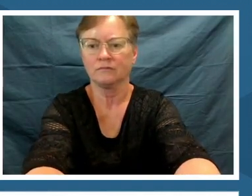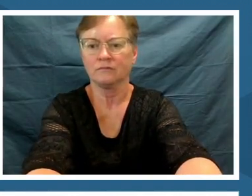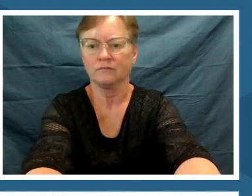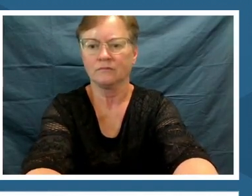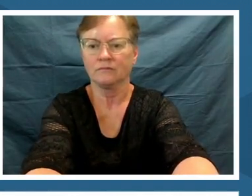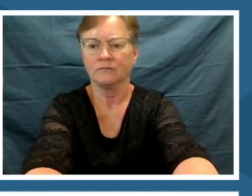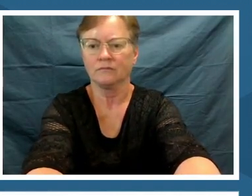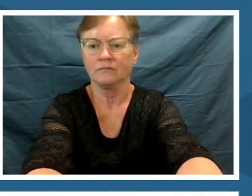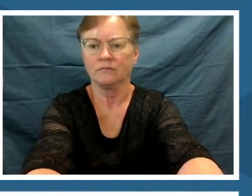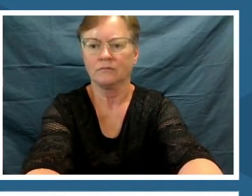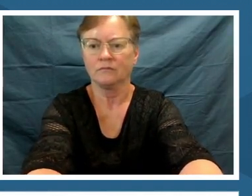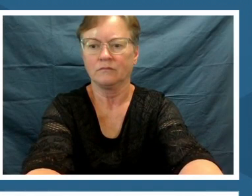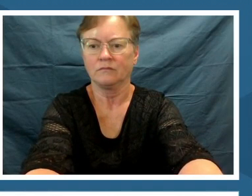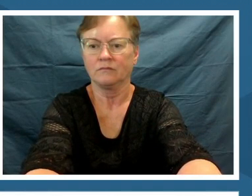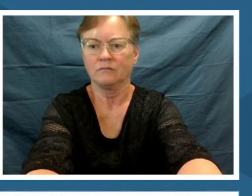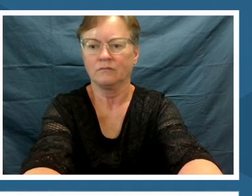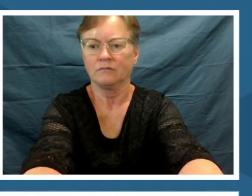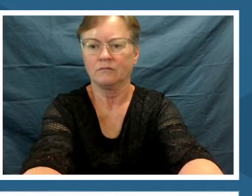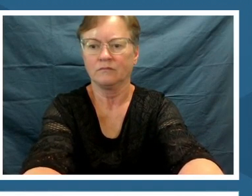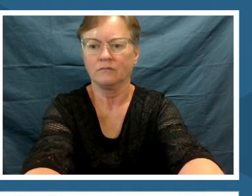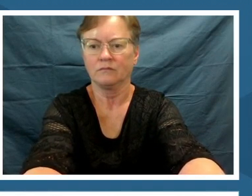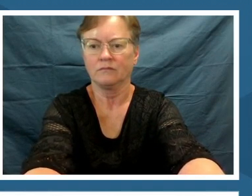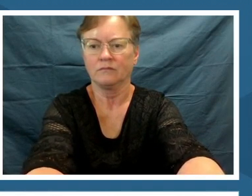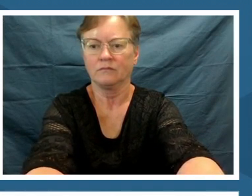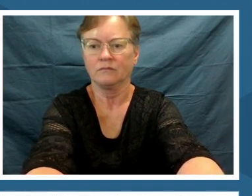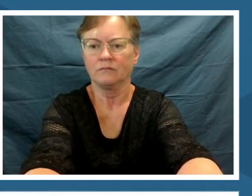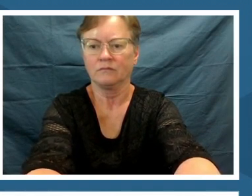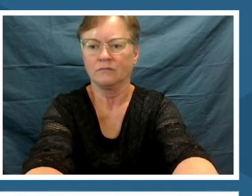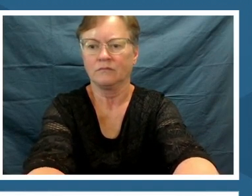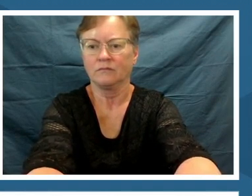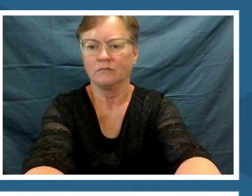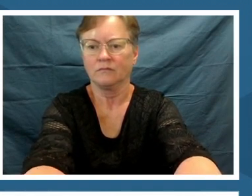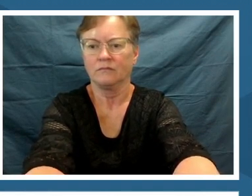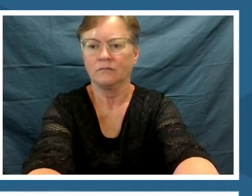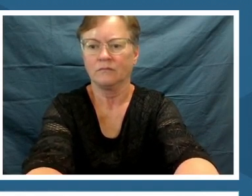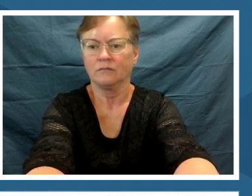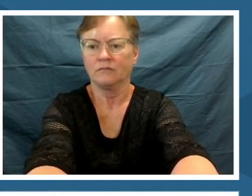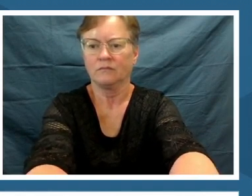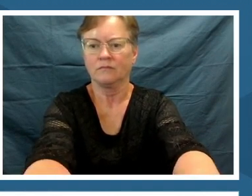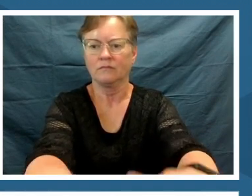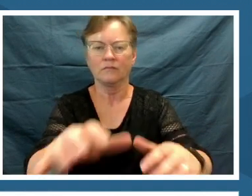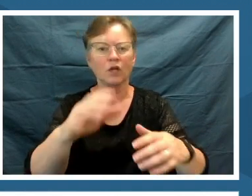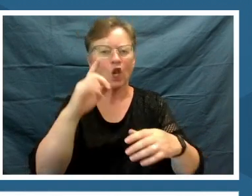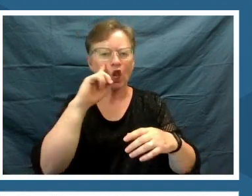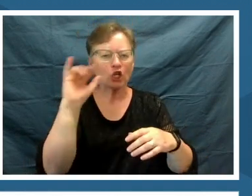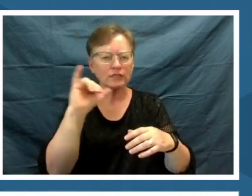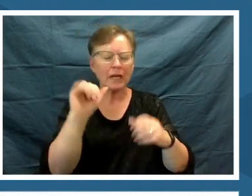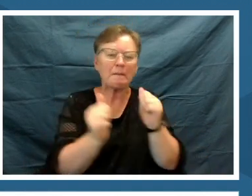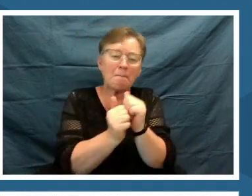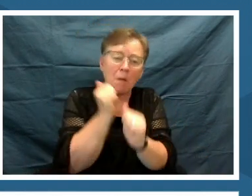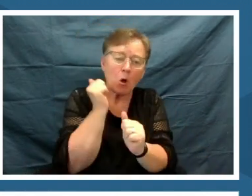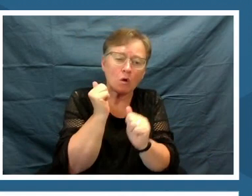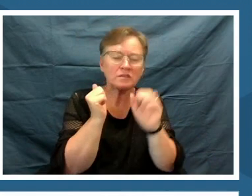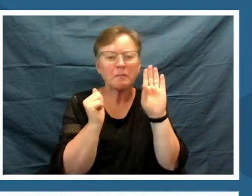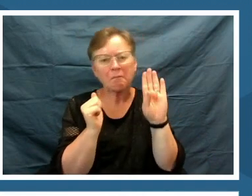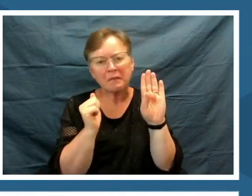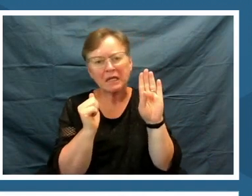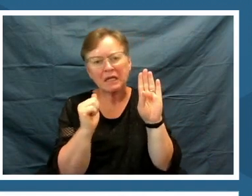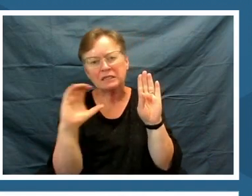all right so we see it looks like most of the responses are between b and c